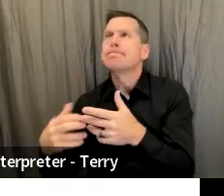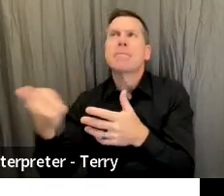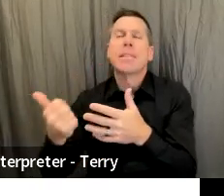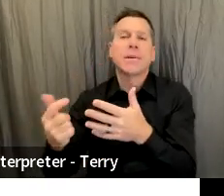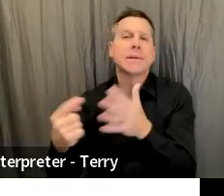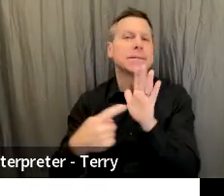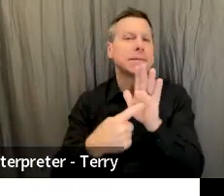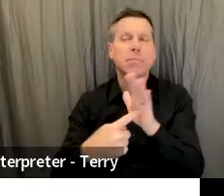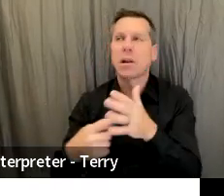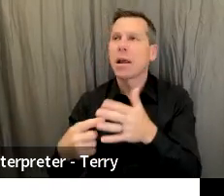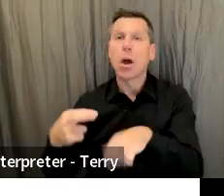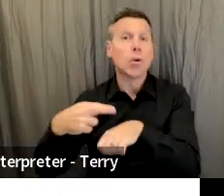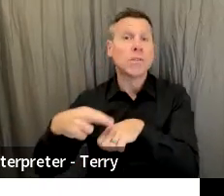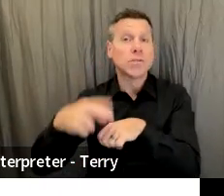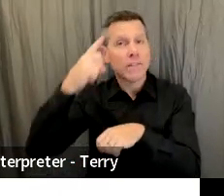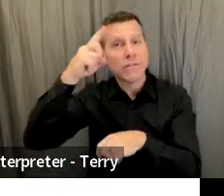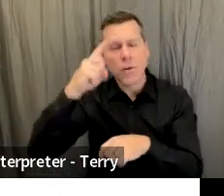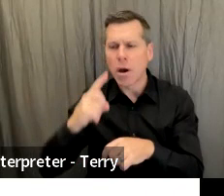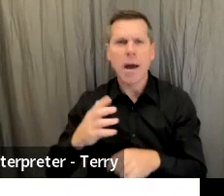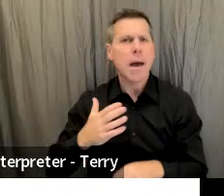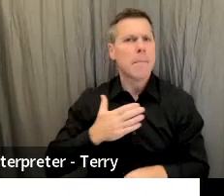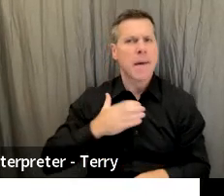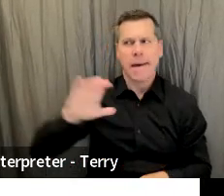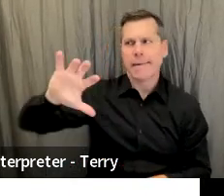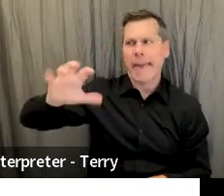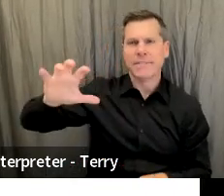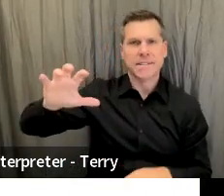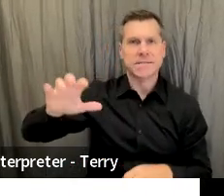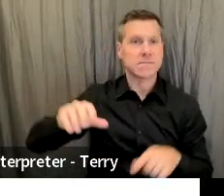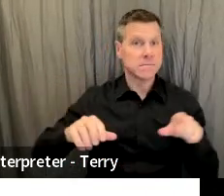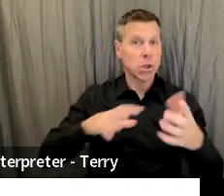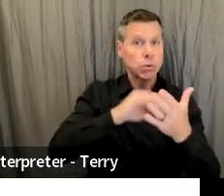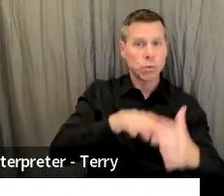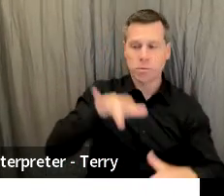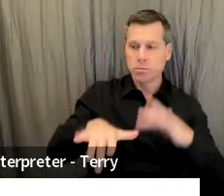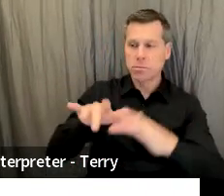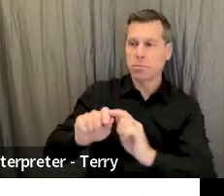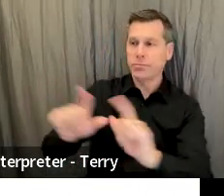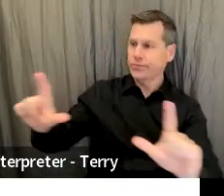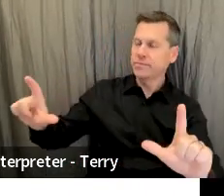a resource for improving the look of your canvas, we have all of those things arranged into the resources class.